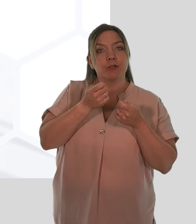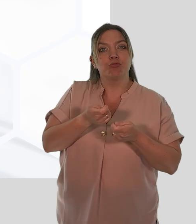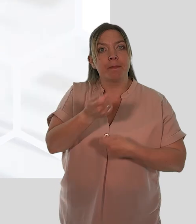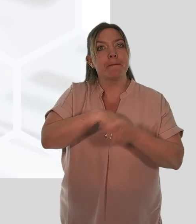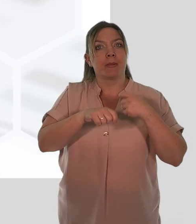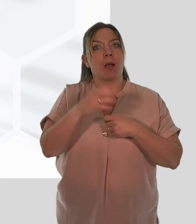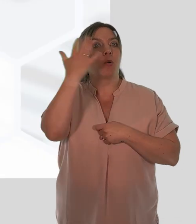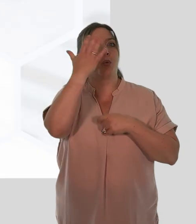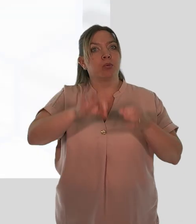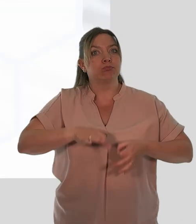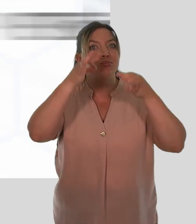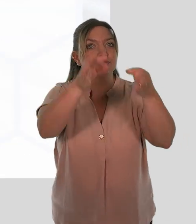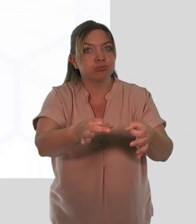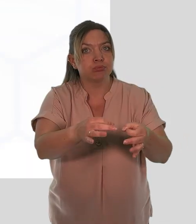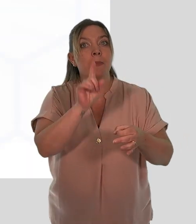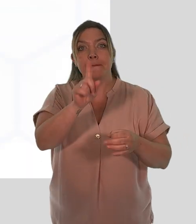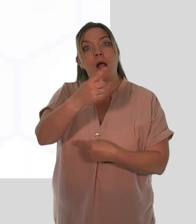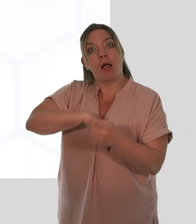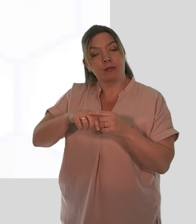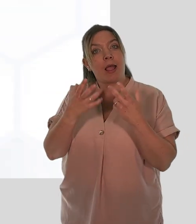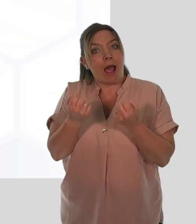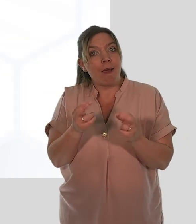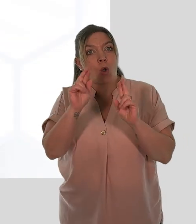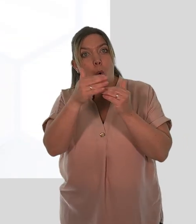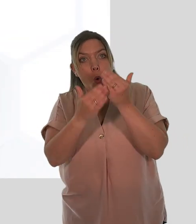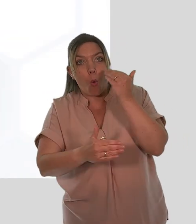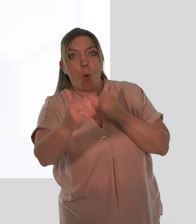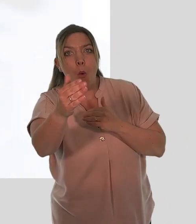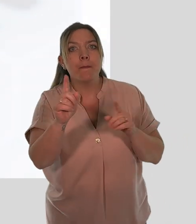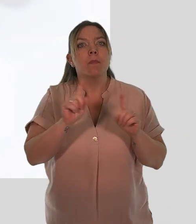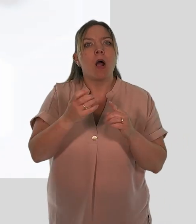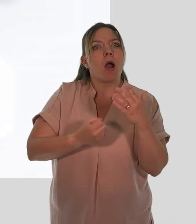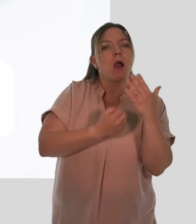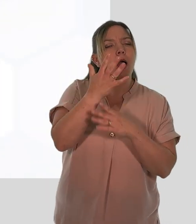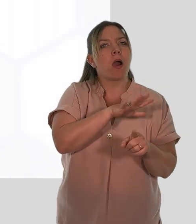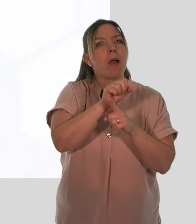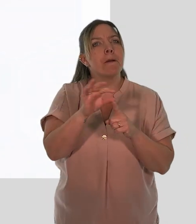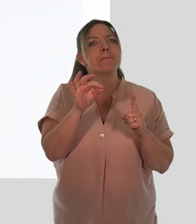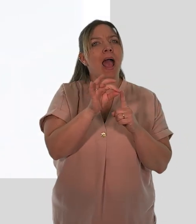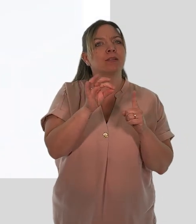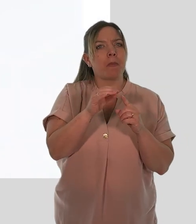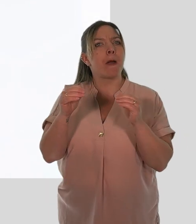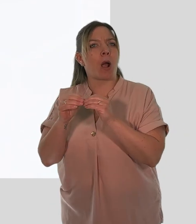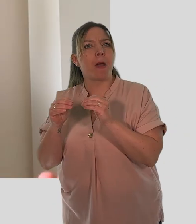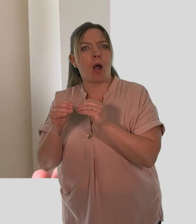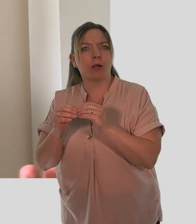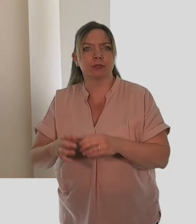more cost effective alternative to Pet scans. Plasma biomarkers could significantly improve